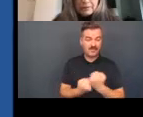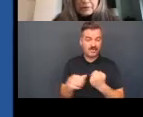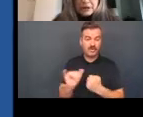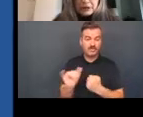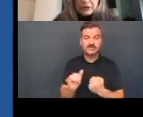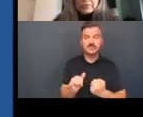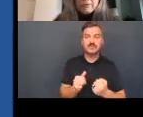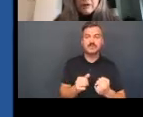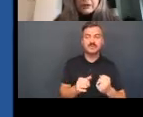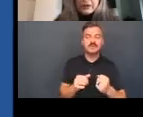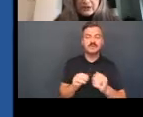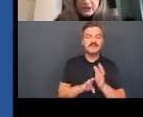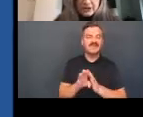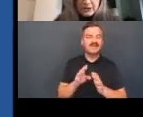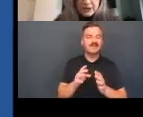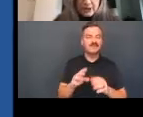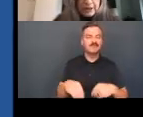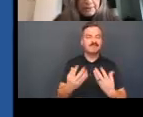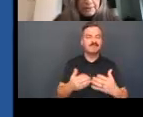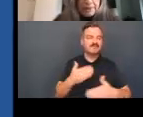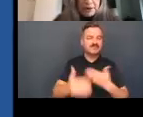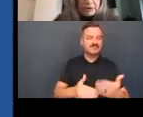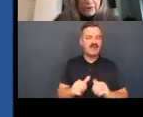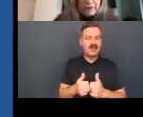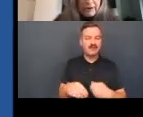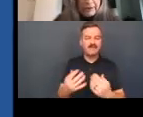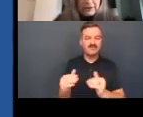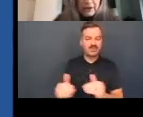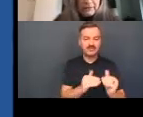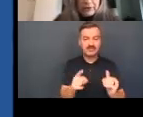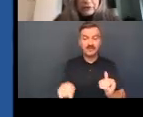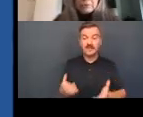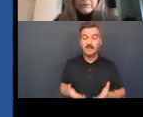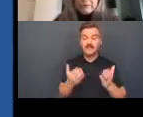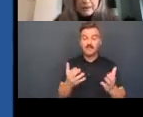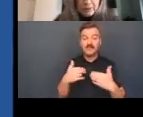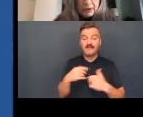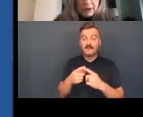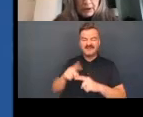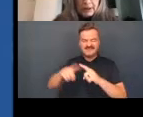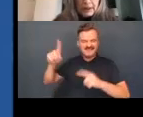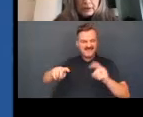procedures to provide justice, they propose involving diverse groups of people, including